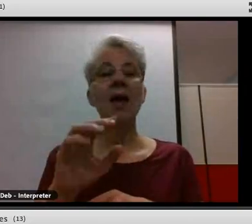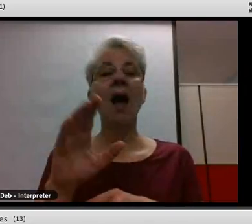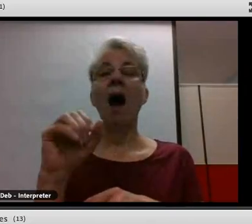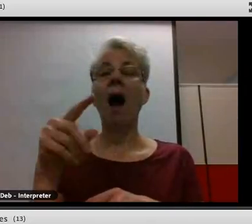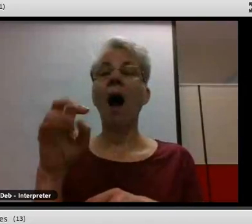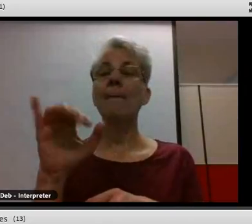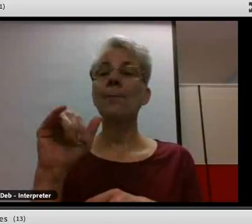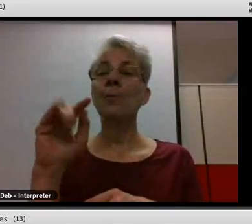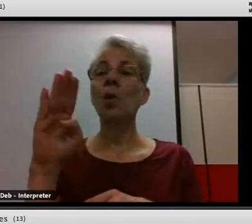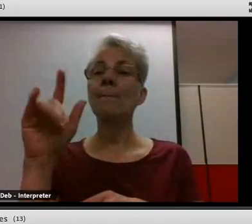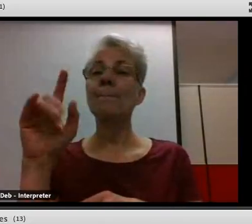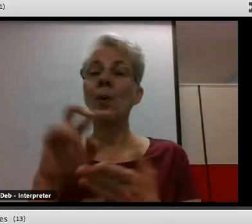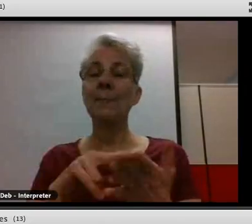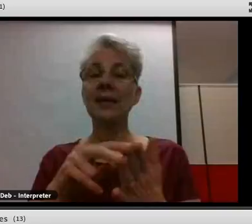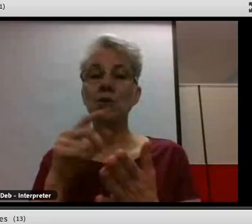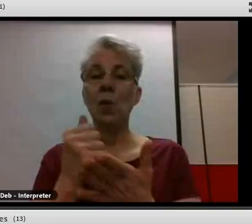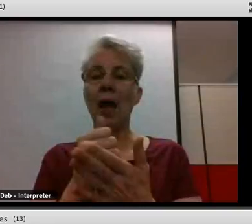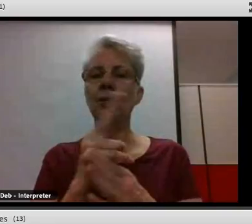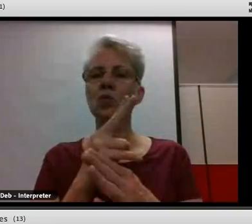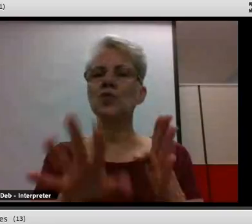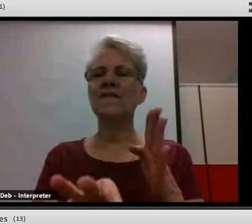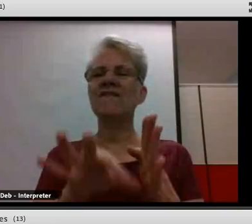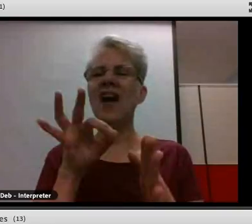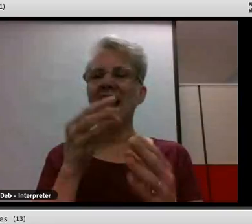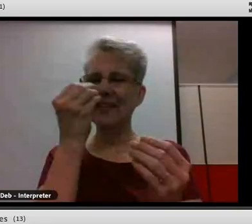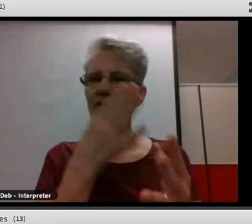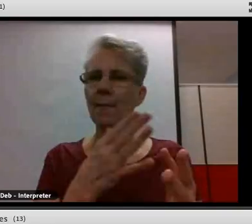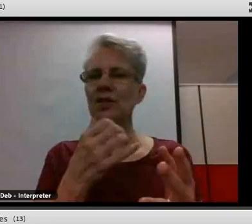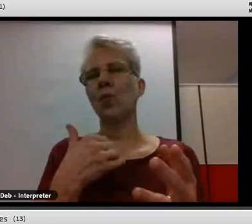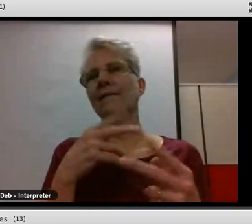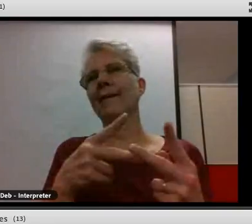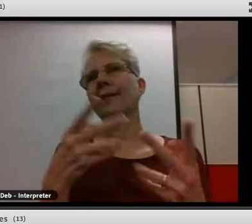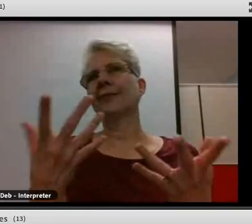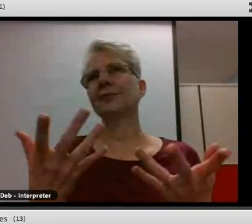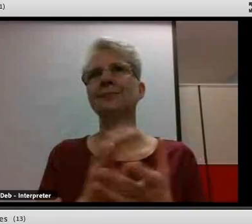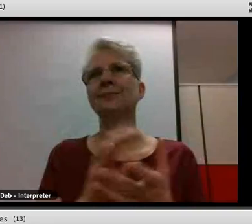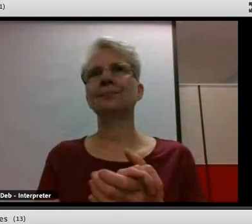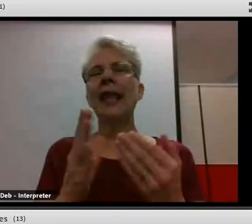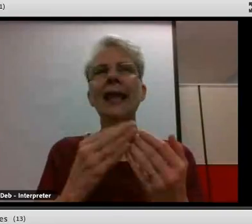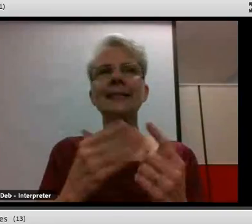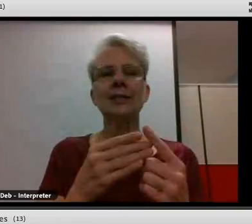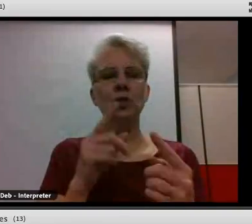And, again, it's included from the beginning, like I said, not an after-fix, you would hope.